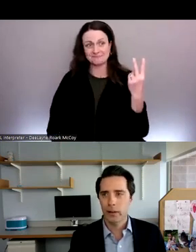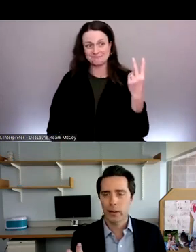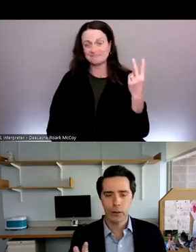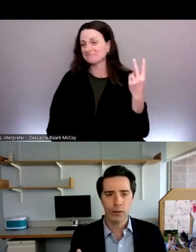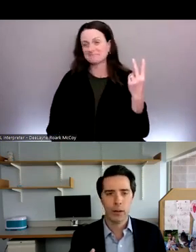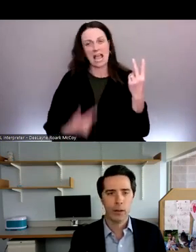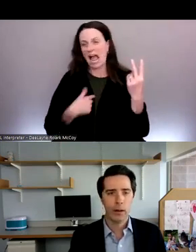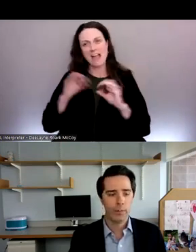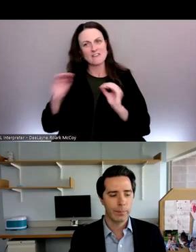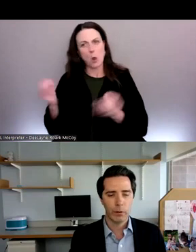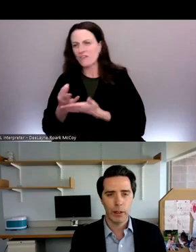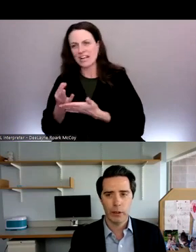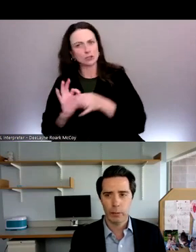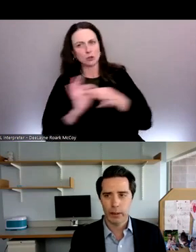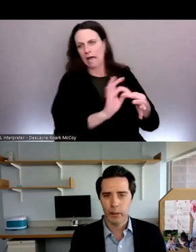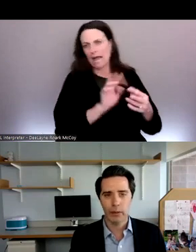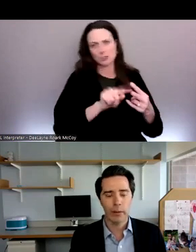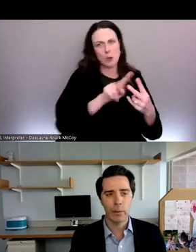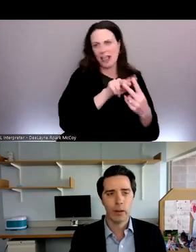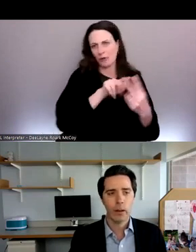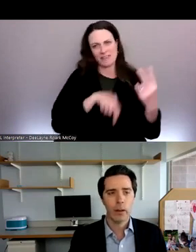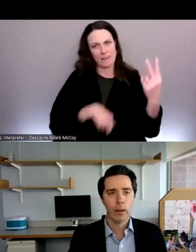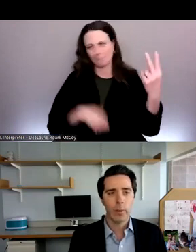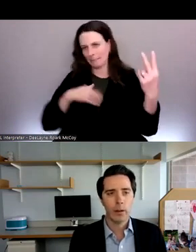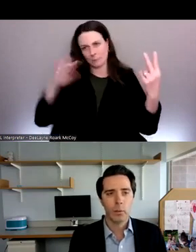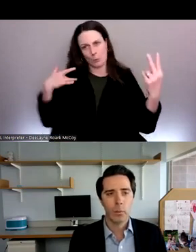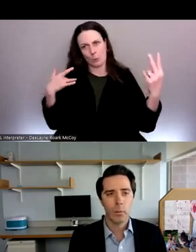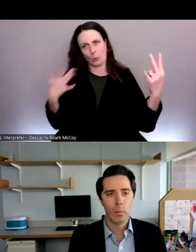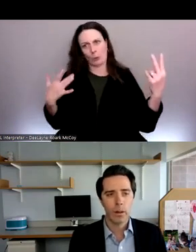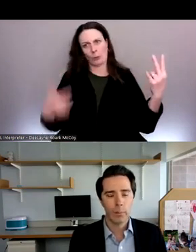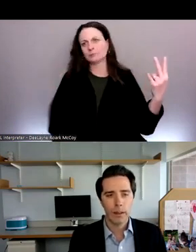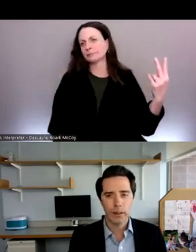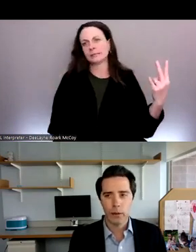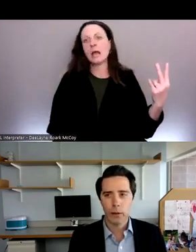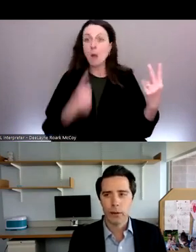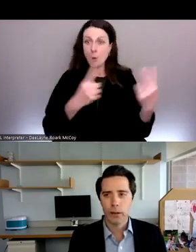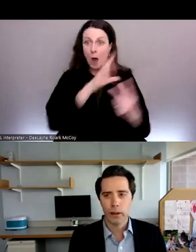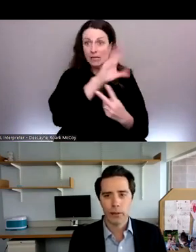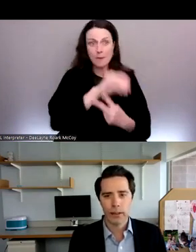Financial relationship with either of them